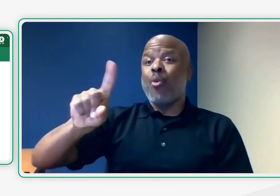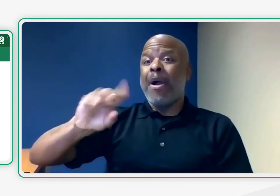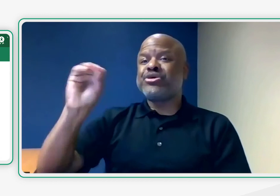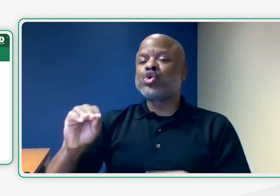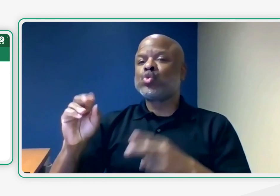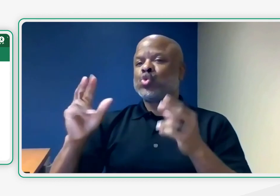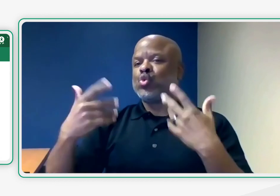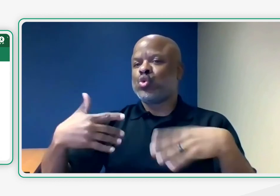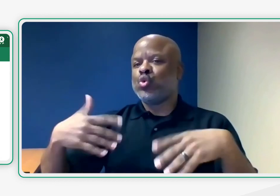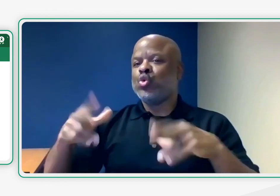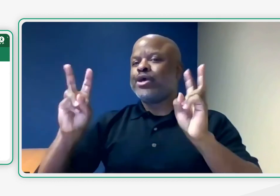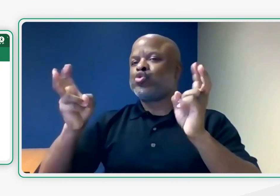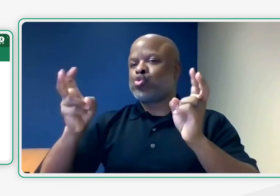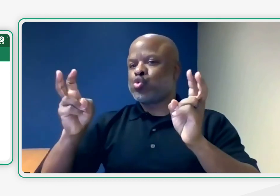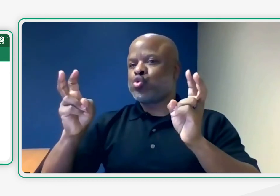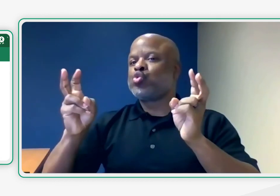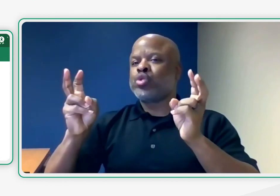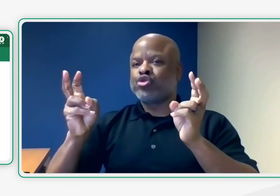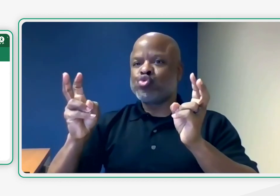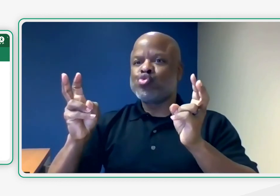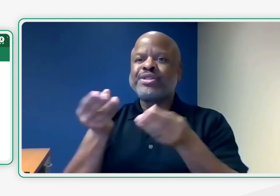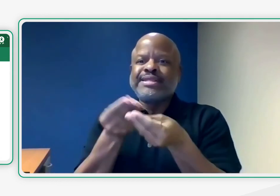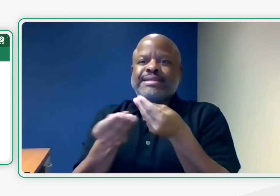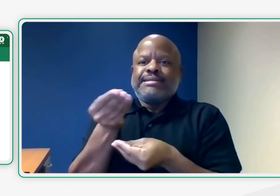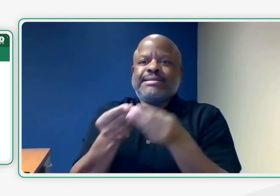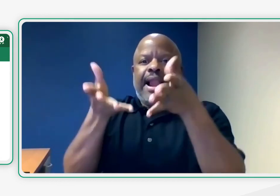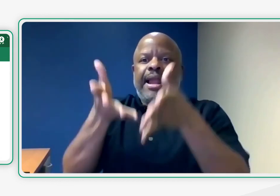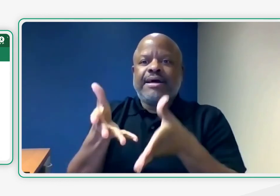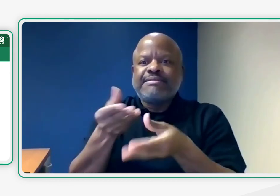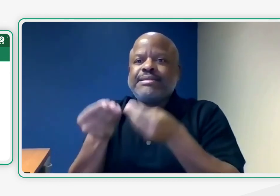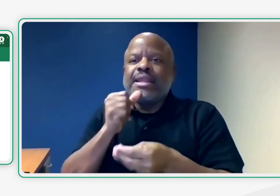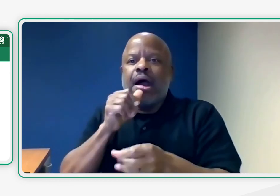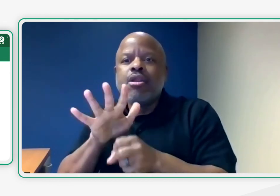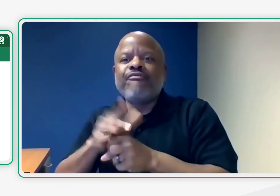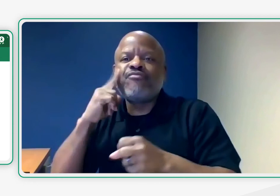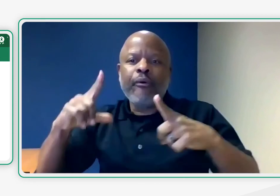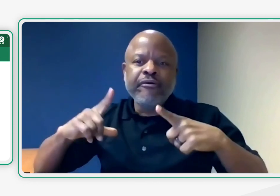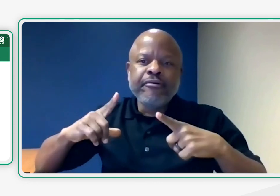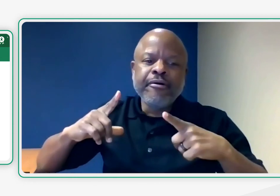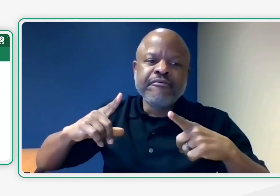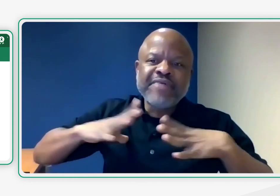different expenses, and it is more than 30%, then I think that you're in a bit of trouble. Right?